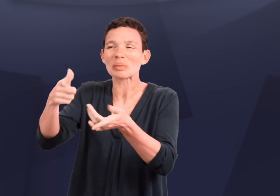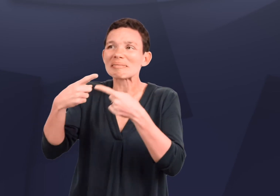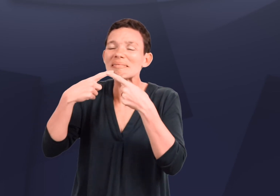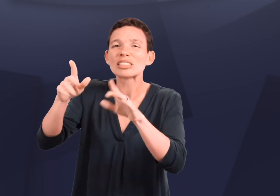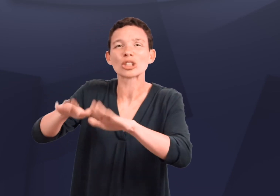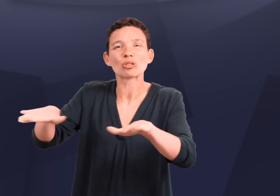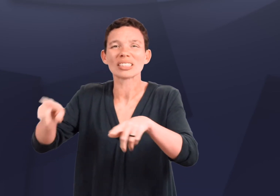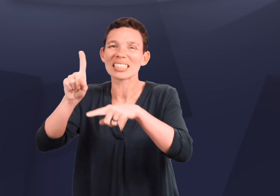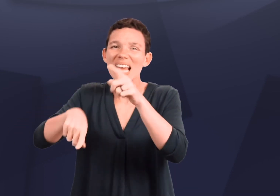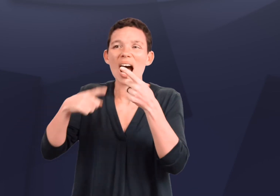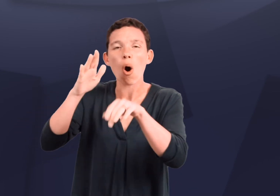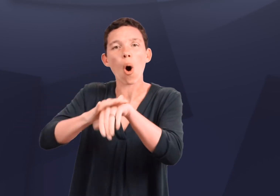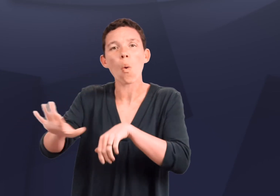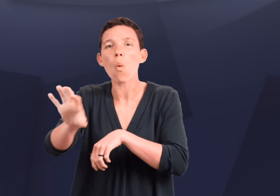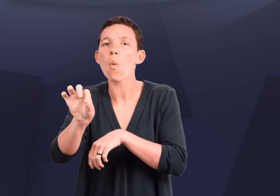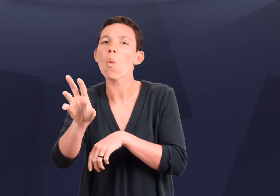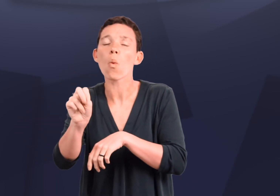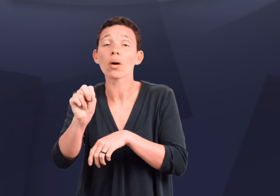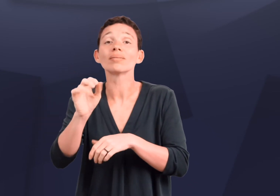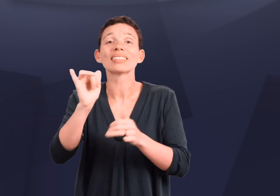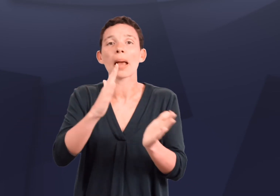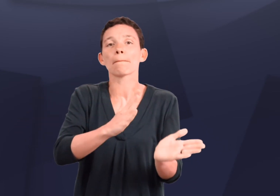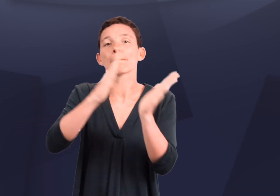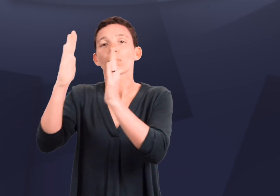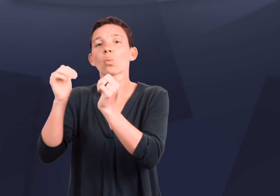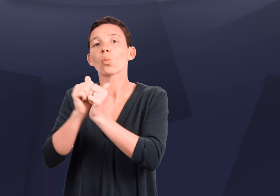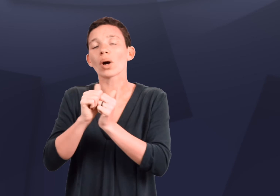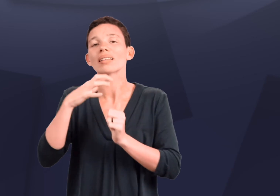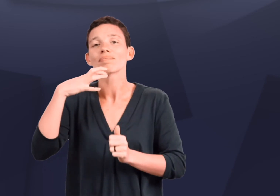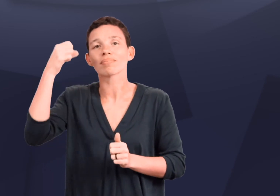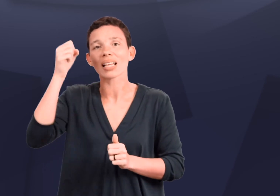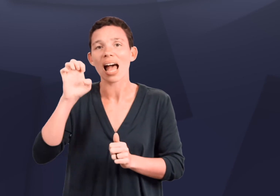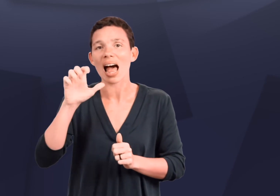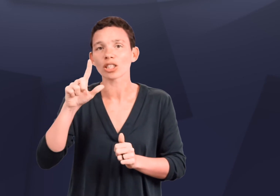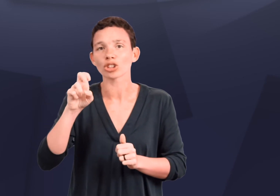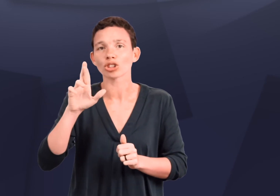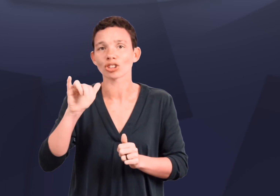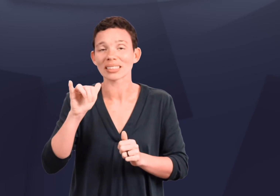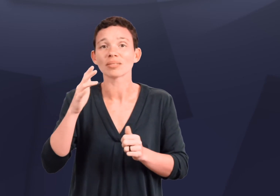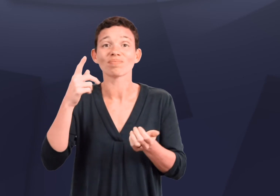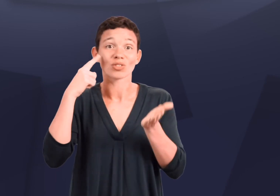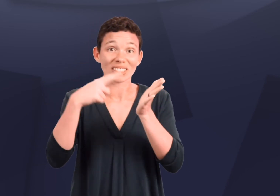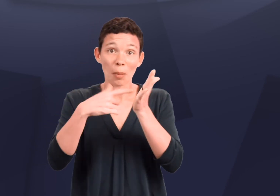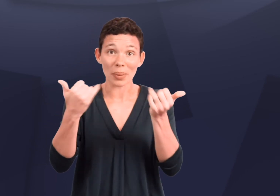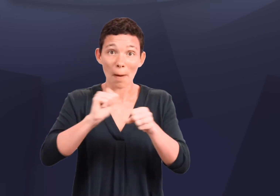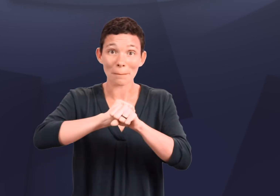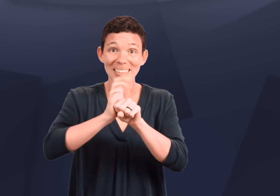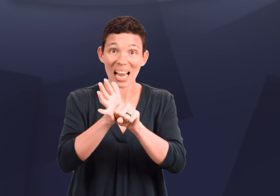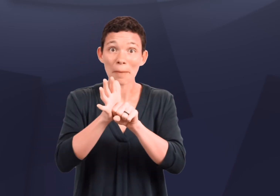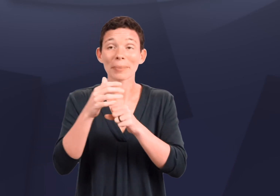to be successful, assuming they can't be successful on their own. Similarly, ageism affects the elderly.